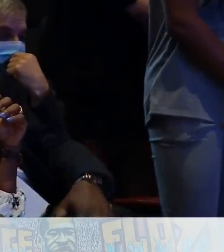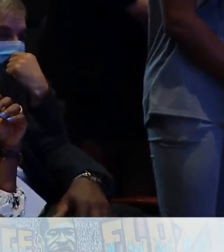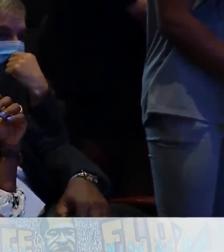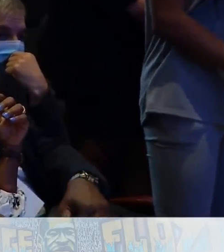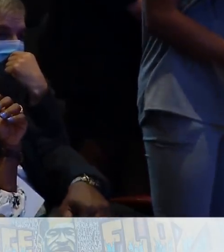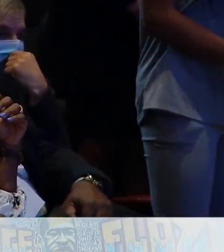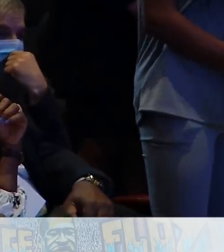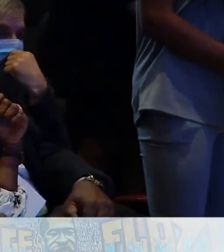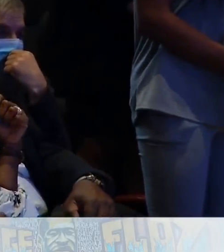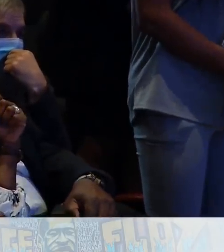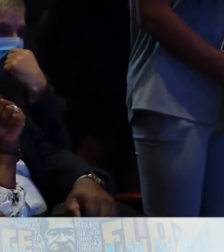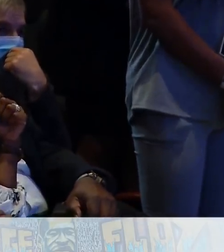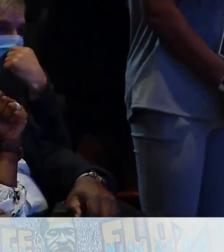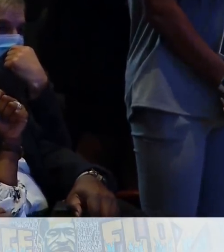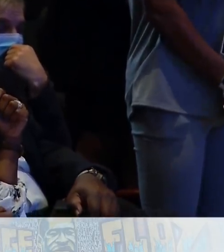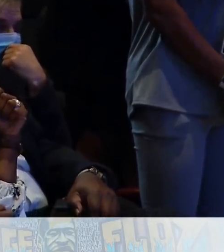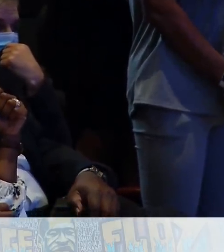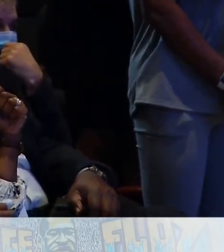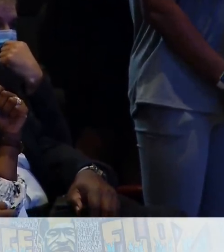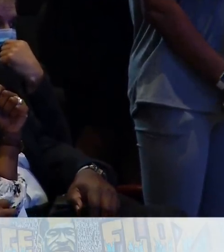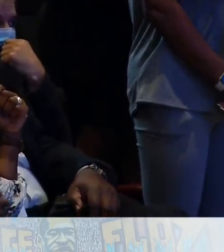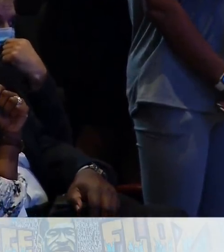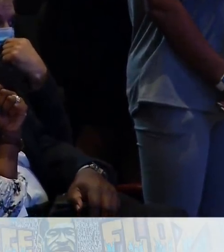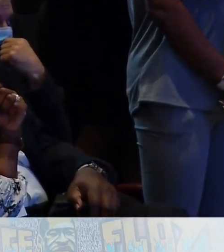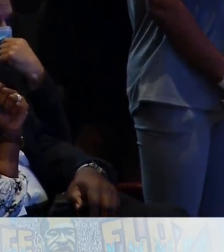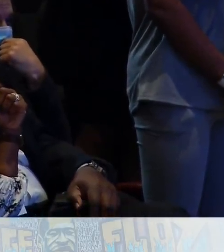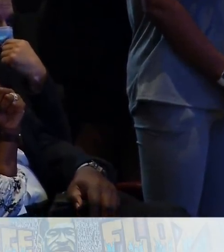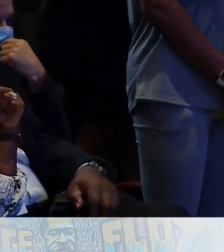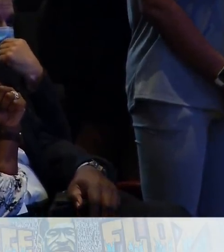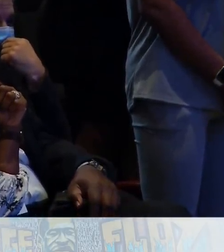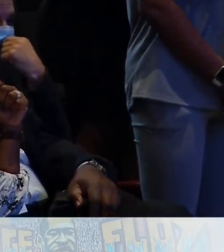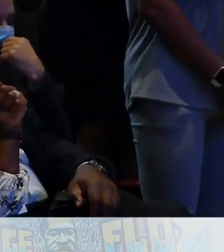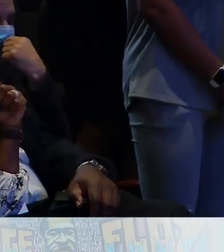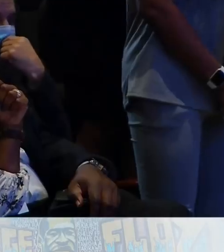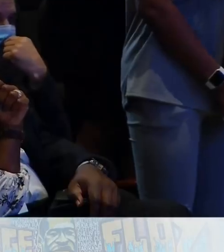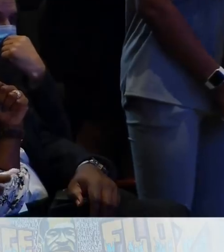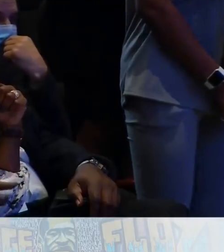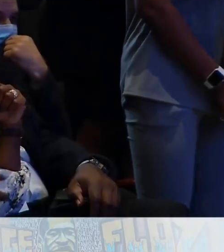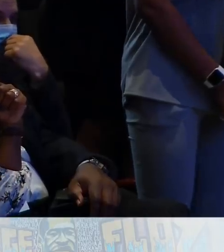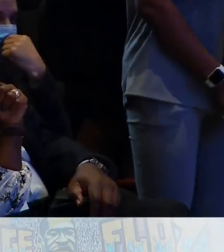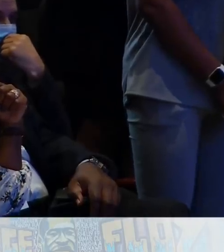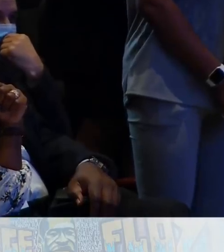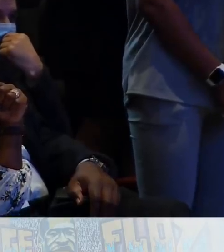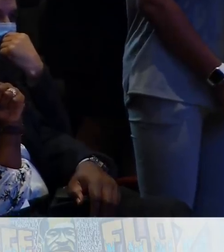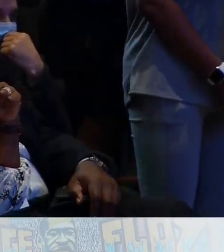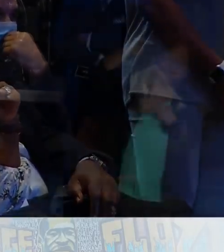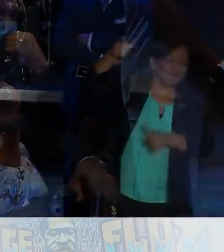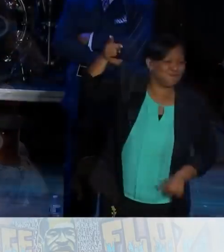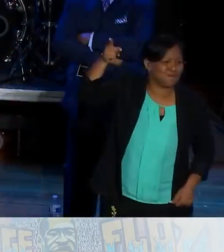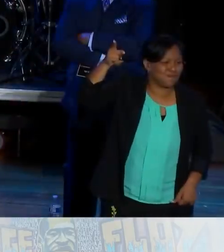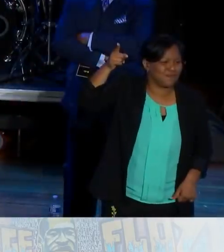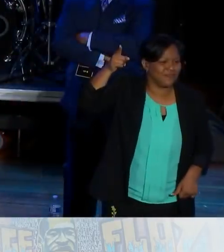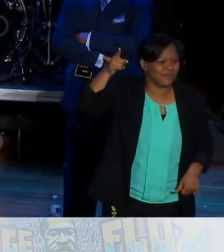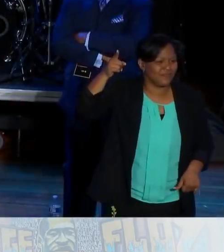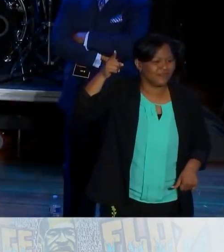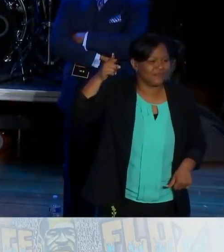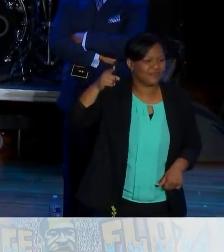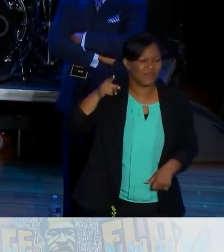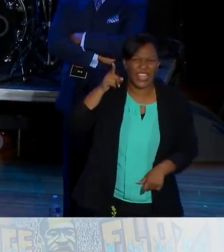THIS GOD IS STILL ON THE THRONE GRIEVING WE CAN FIGHT. THERE'S ANOTHER HOUSE, IF WE'LL FIGHT, HE'LL FIGHT OUR BATTLES.